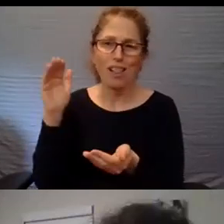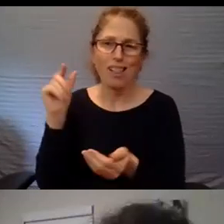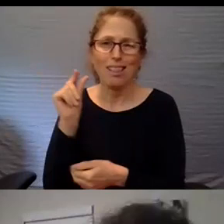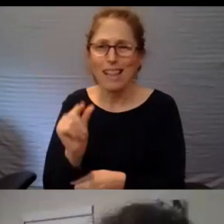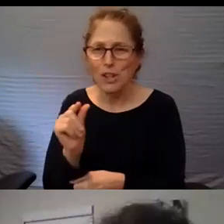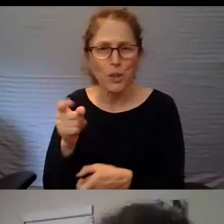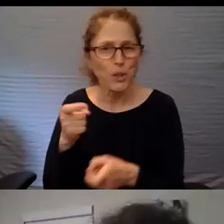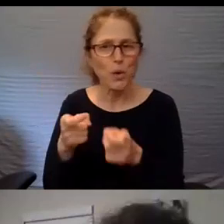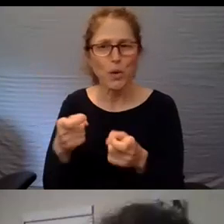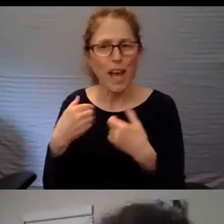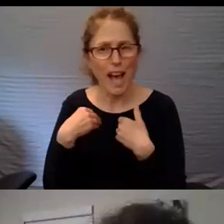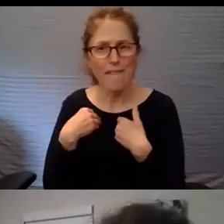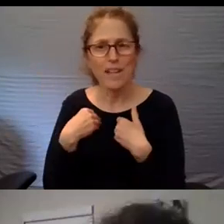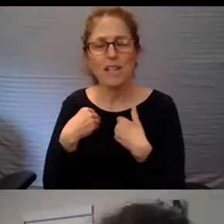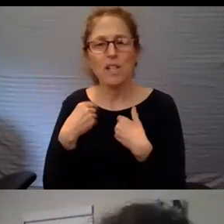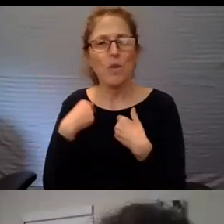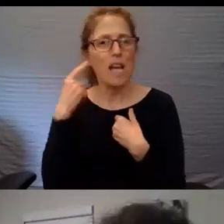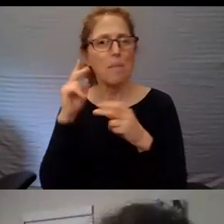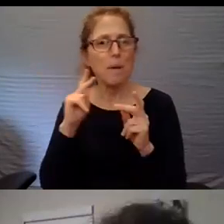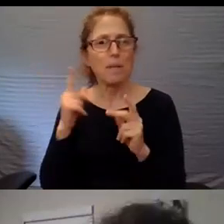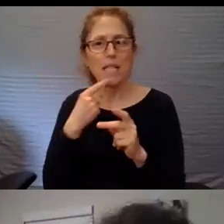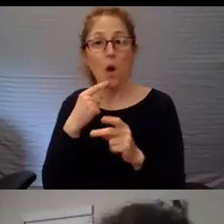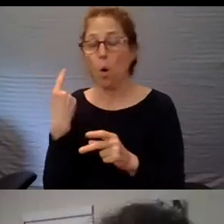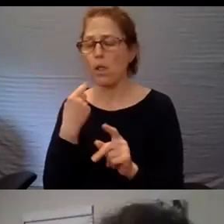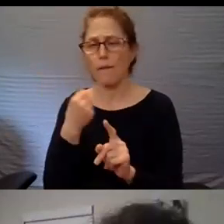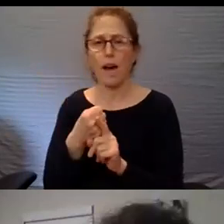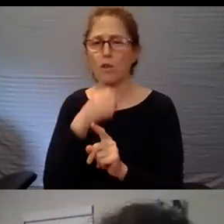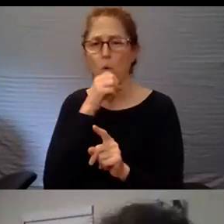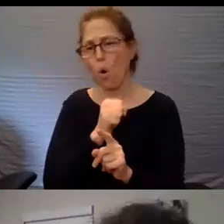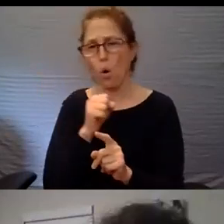So when I say, it only affects the old or the immunocompromised people, what